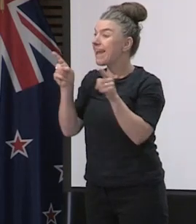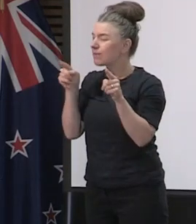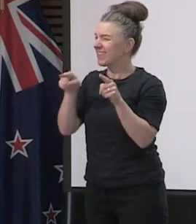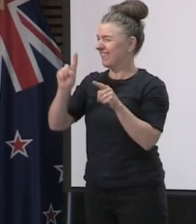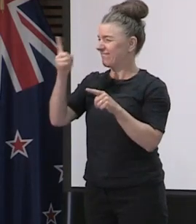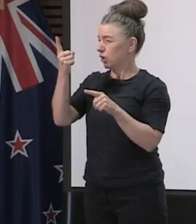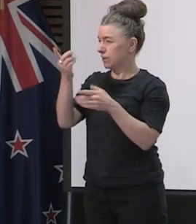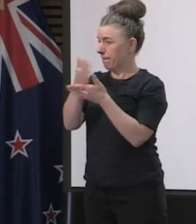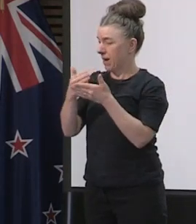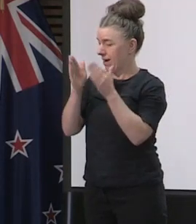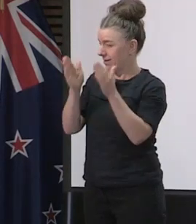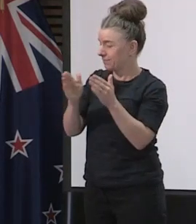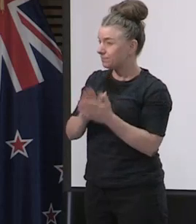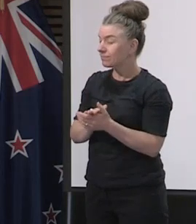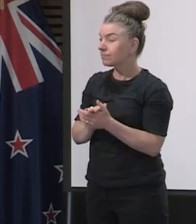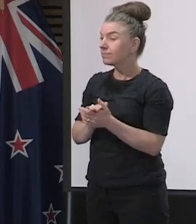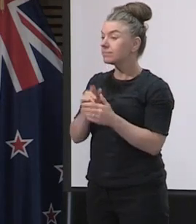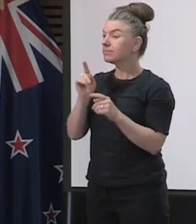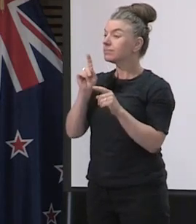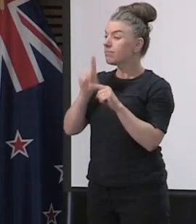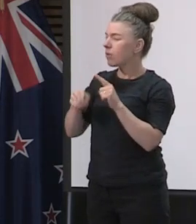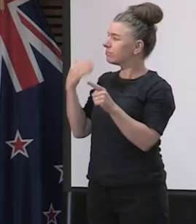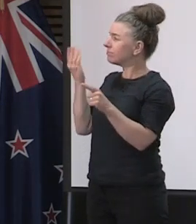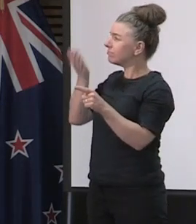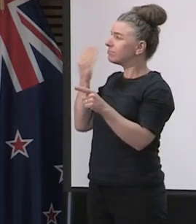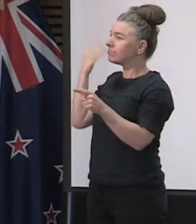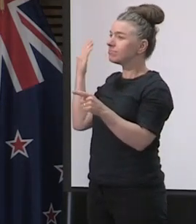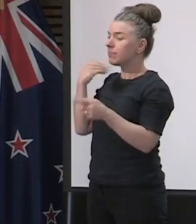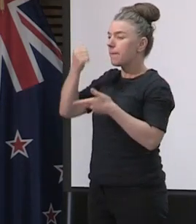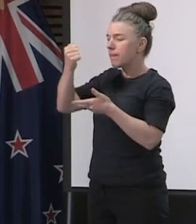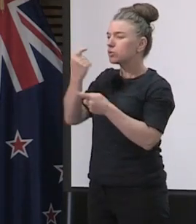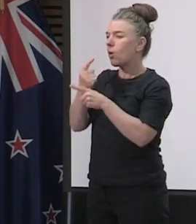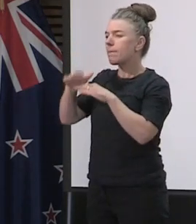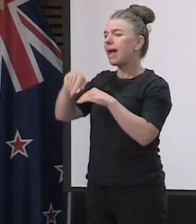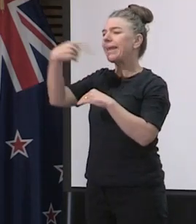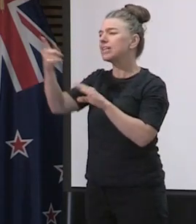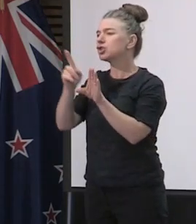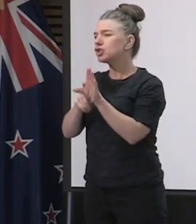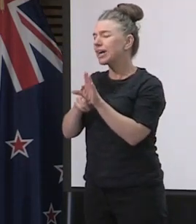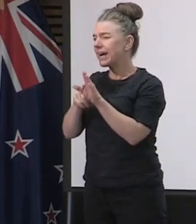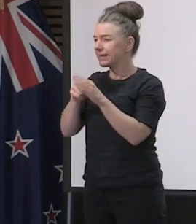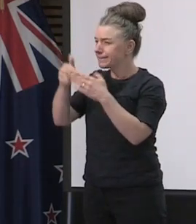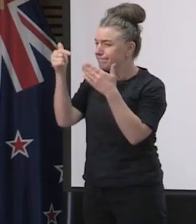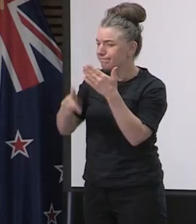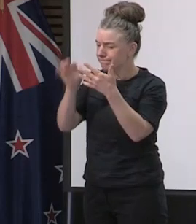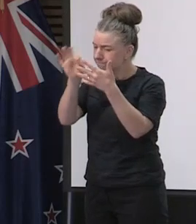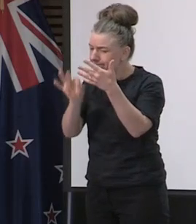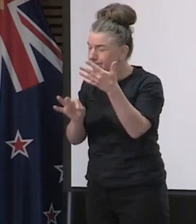2020 is but the first step in this phase. In normal year, the Budget sets tout government's economic plans for the following year in